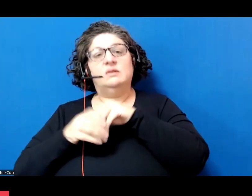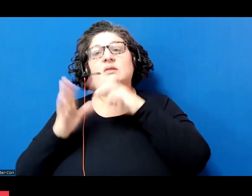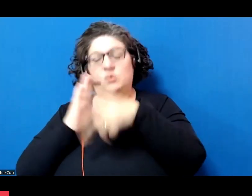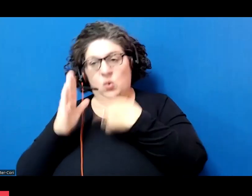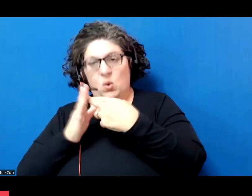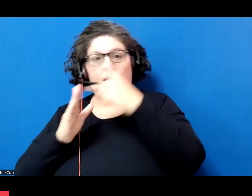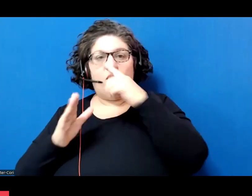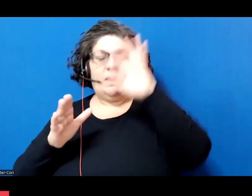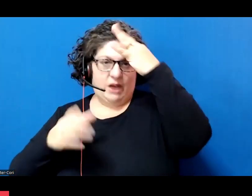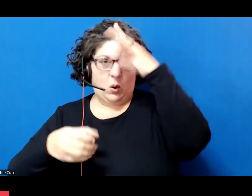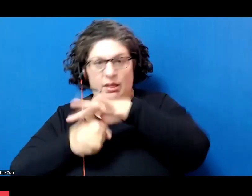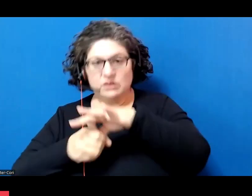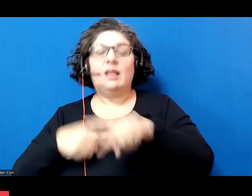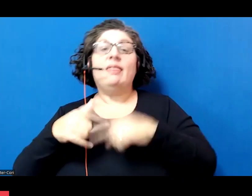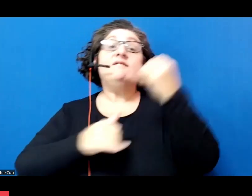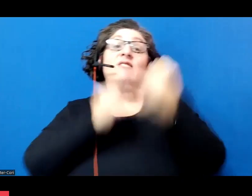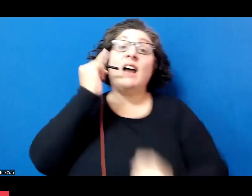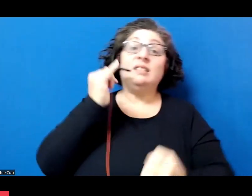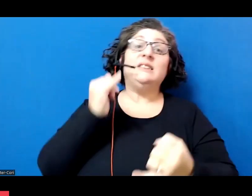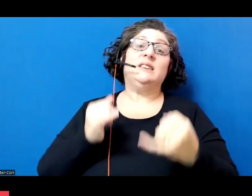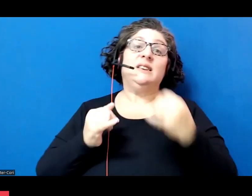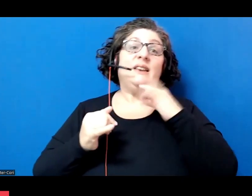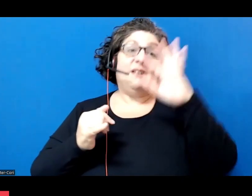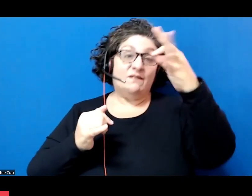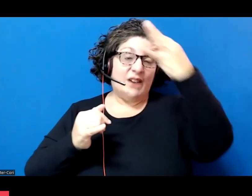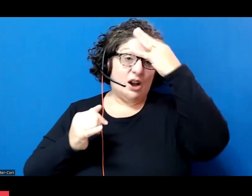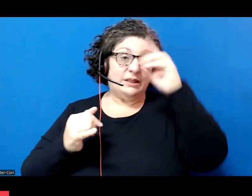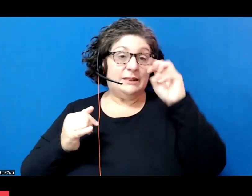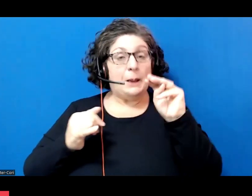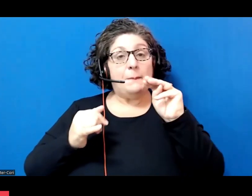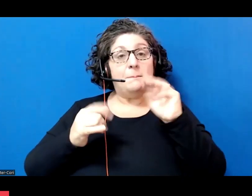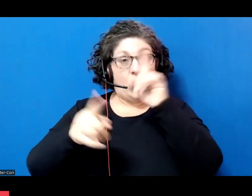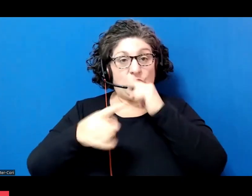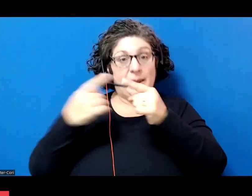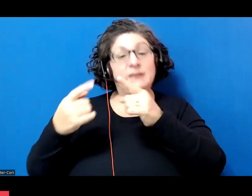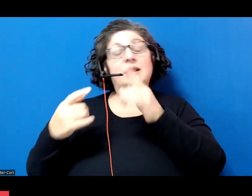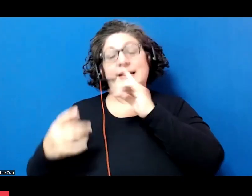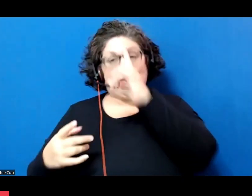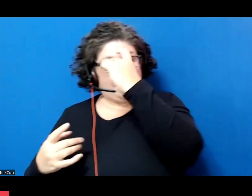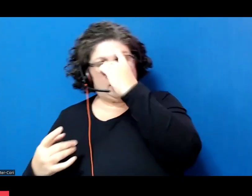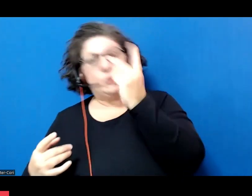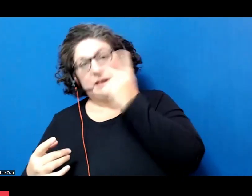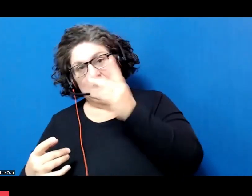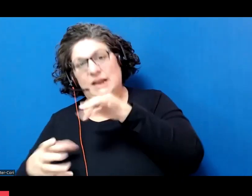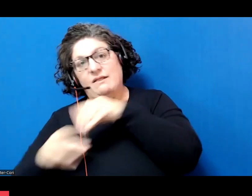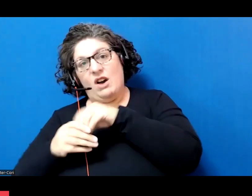elections. And then finally, there's also a federalism argument to be made that I suspect we'll see in the merits brief as well.